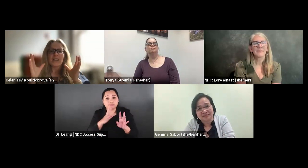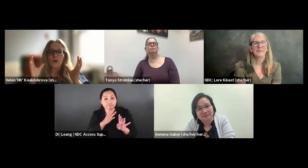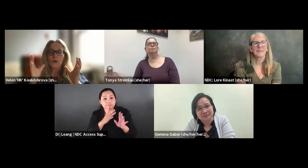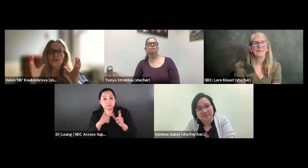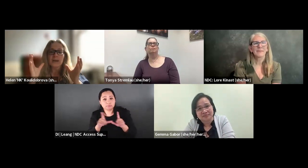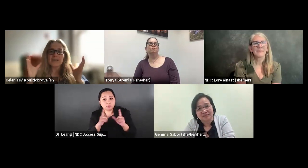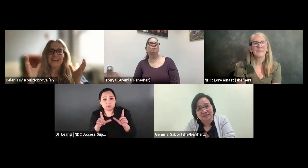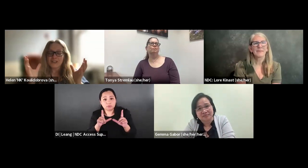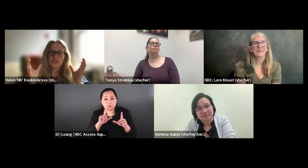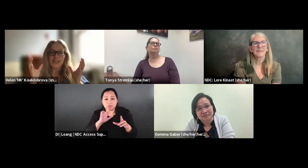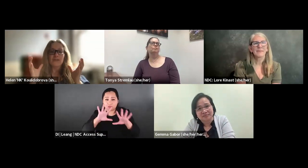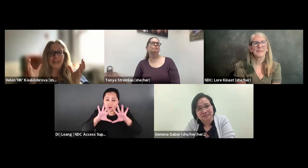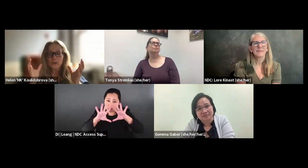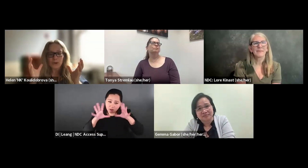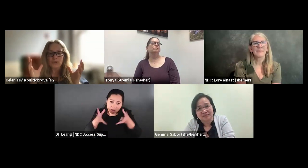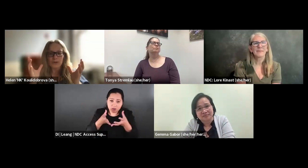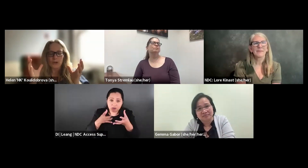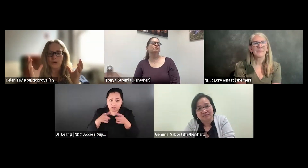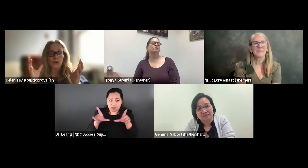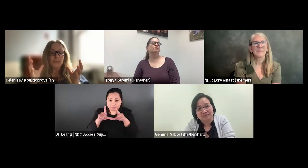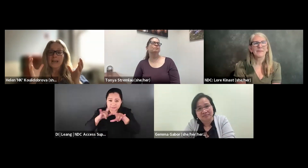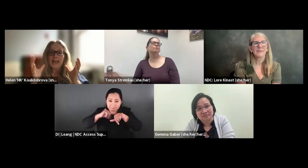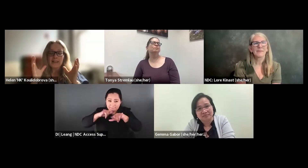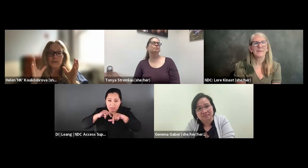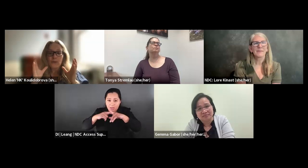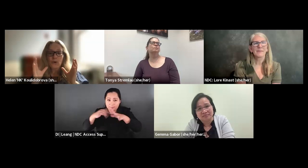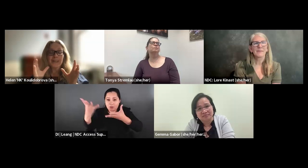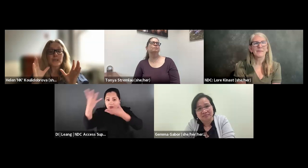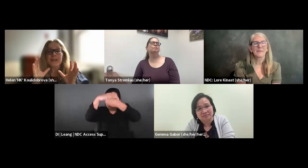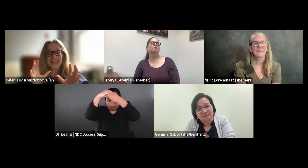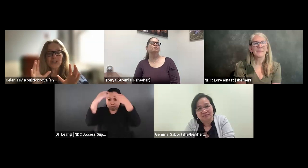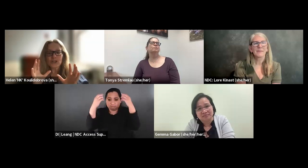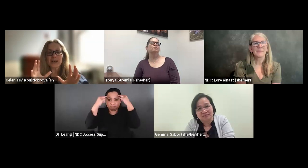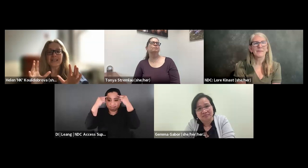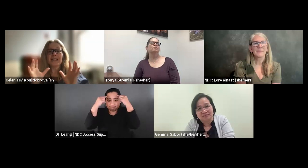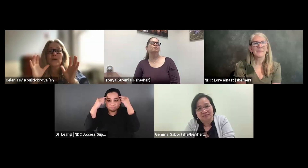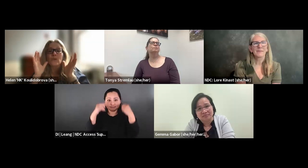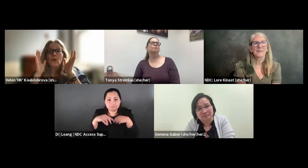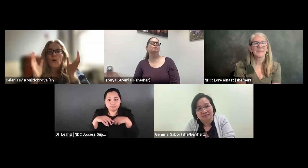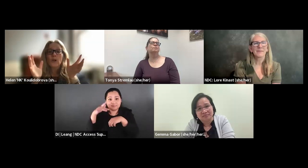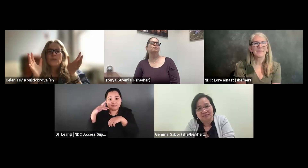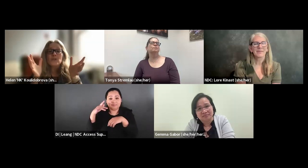They're all simultaneously available to the learner. And therefore, the expectation is that they will always